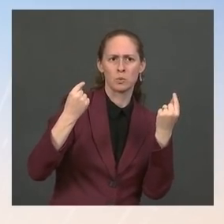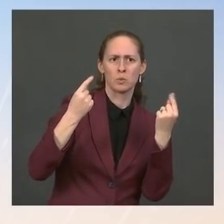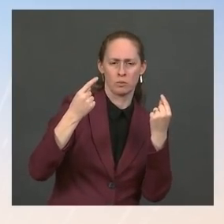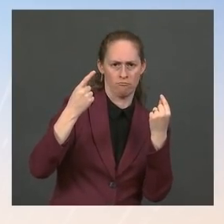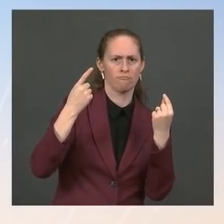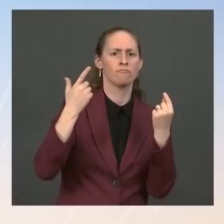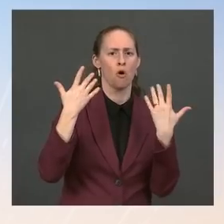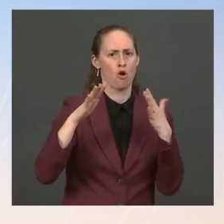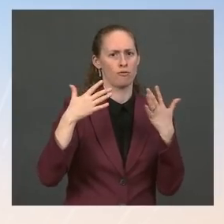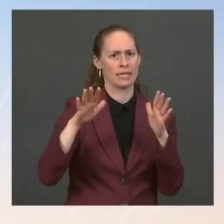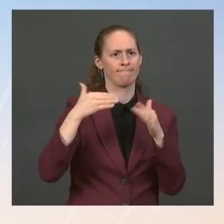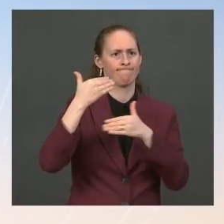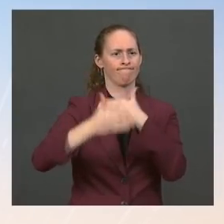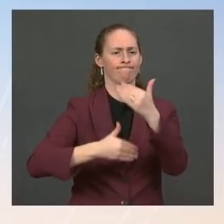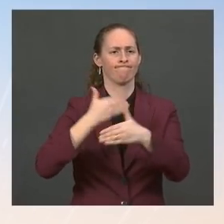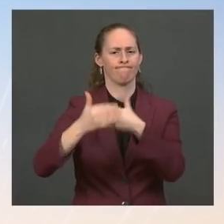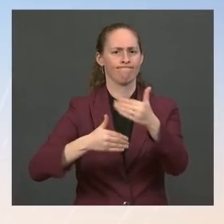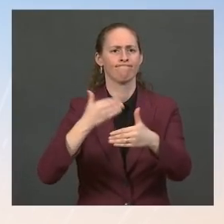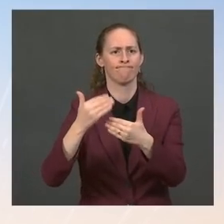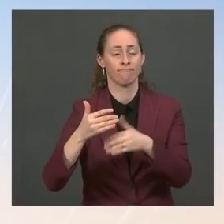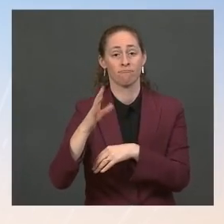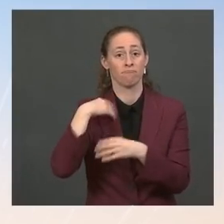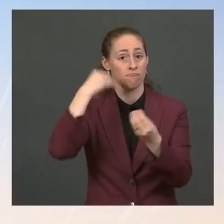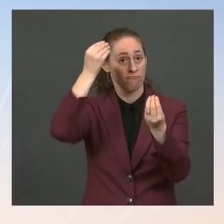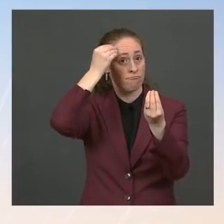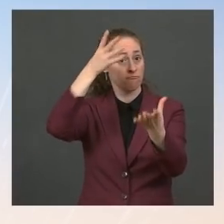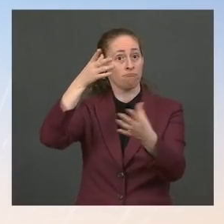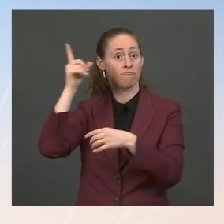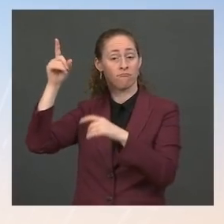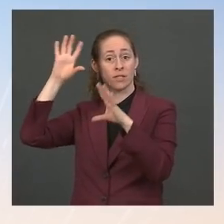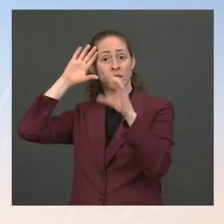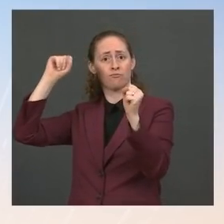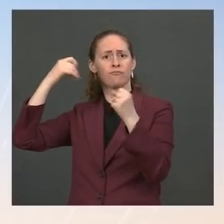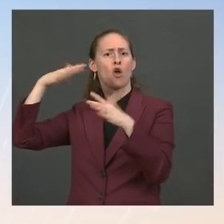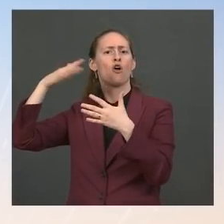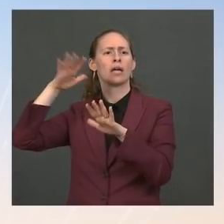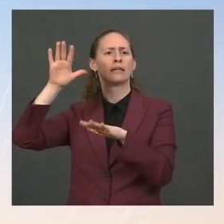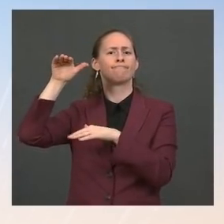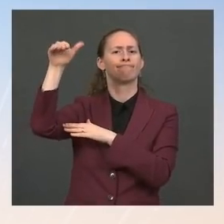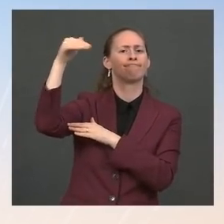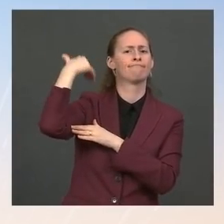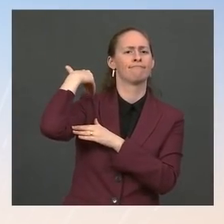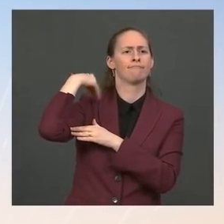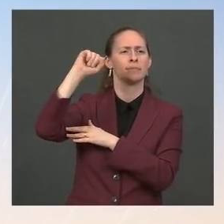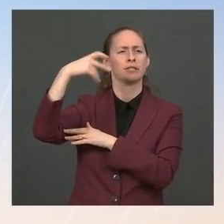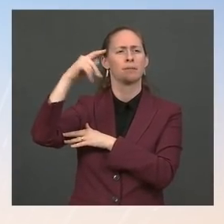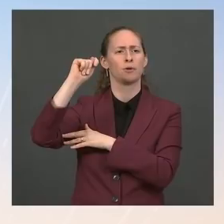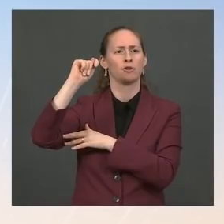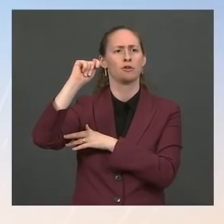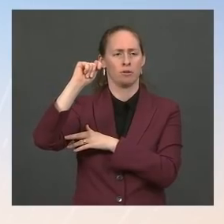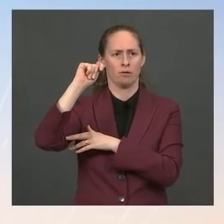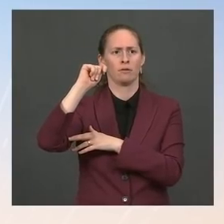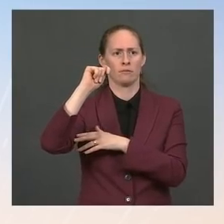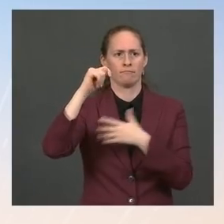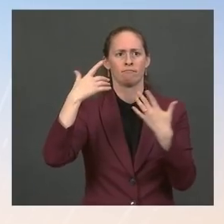and so we took some action this morning. I would also note that we are briefly delaying plans